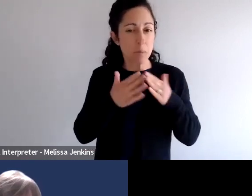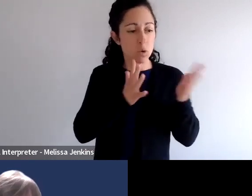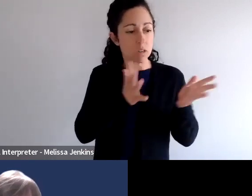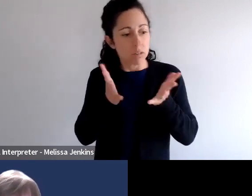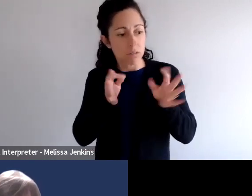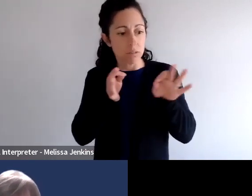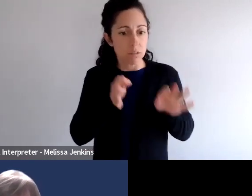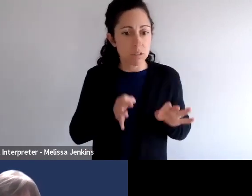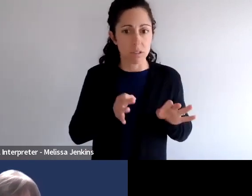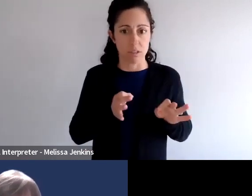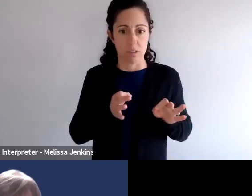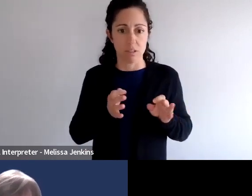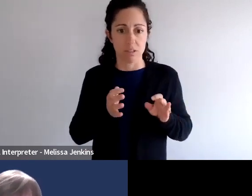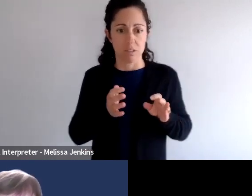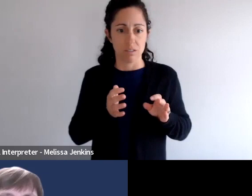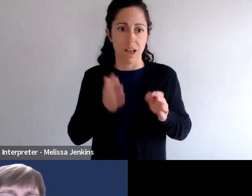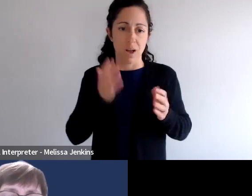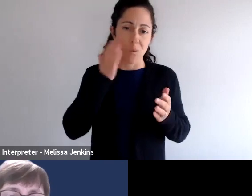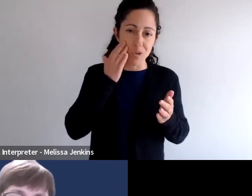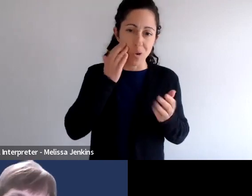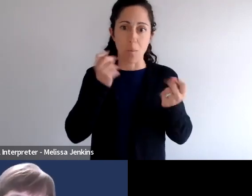asked to put their data in so many places. Megan: Right